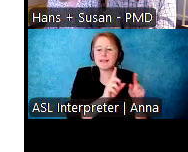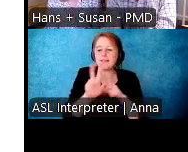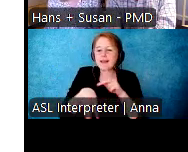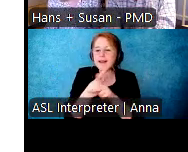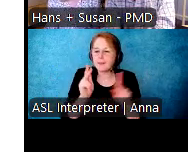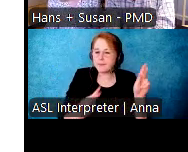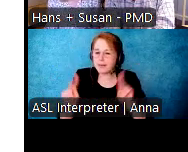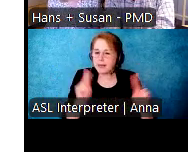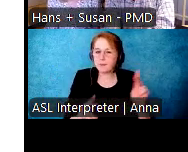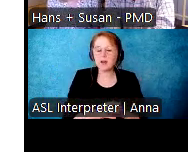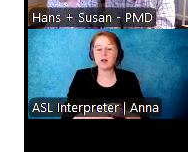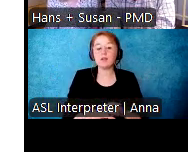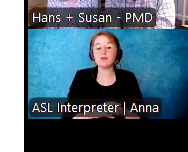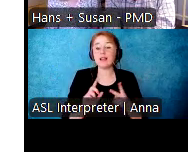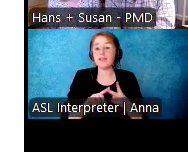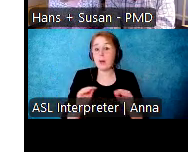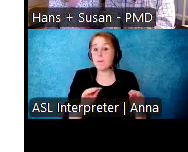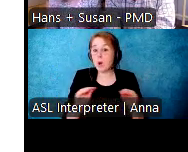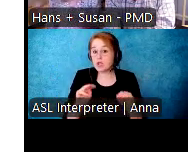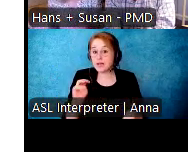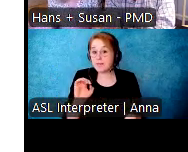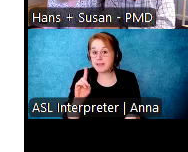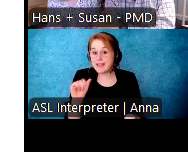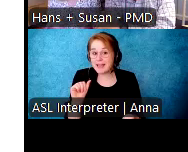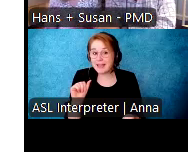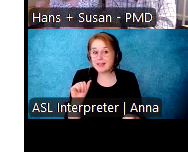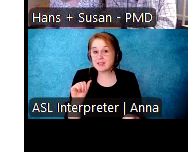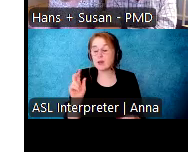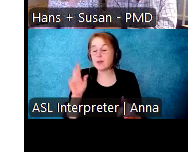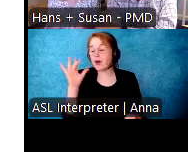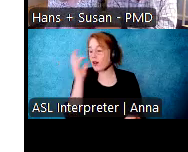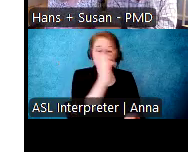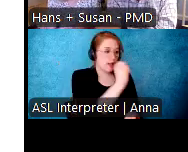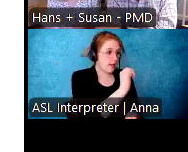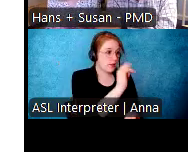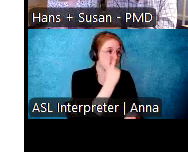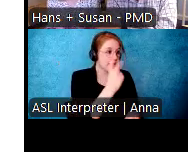We do motion media looks to get people's eye with messaging a video